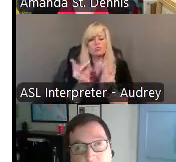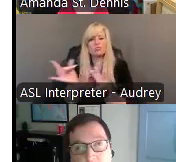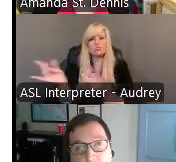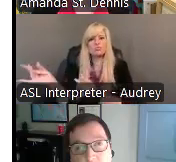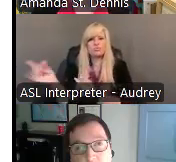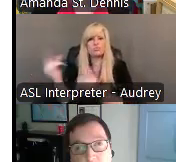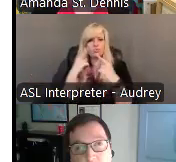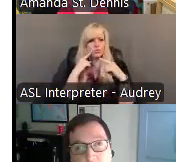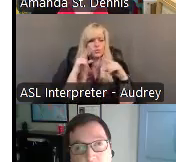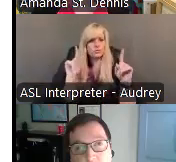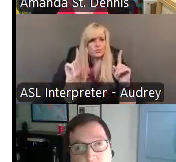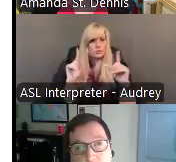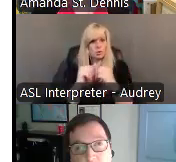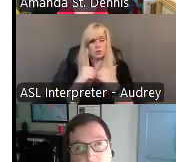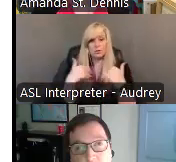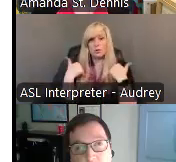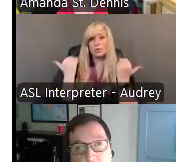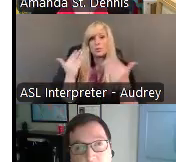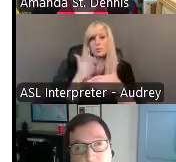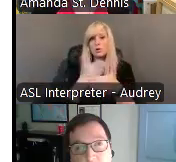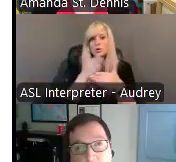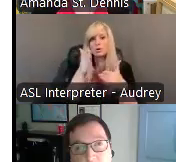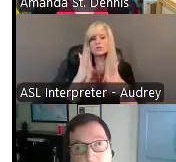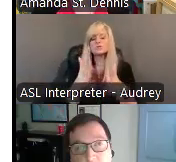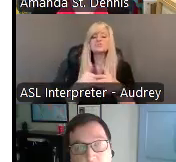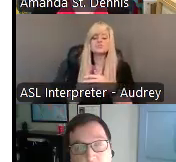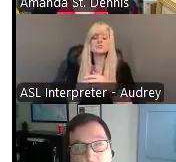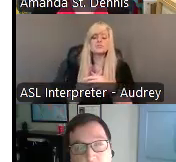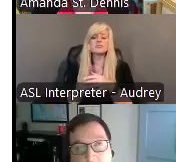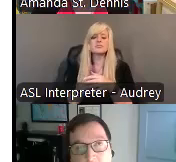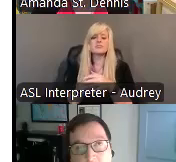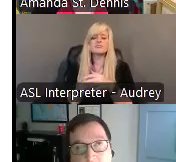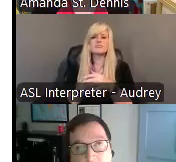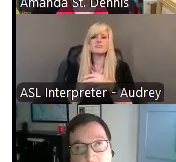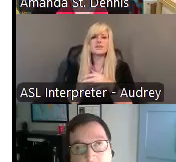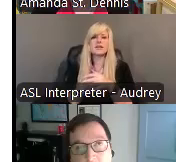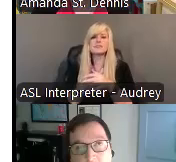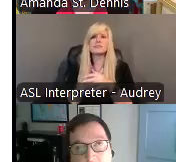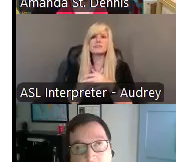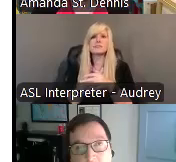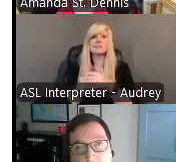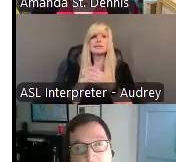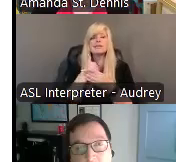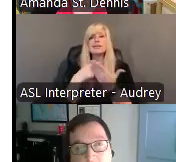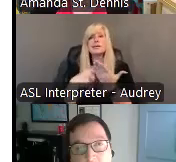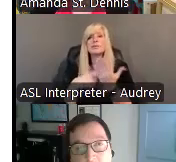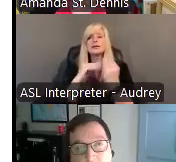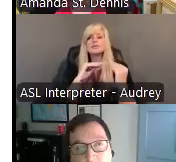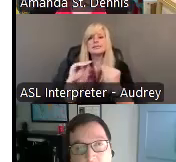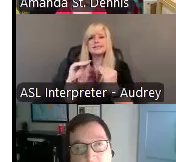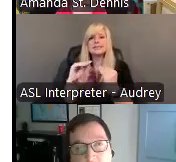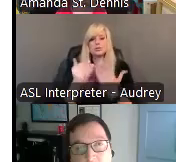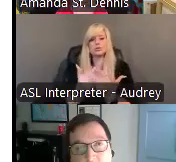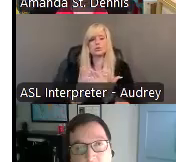youth partners in ways that maybe we don’t necessarily think about right away. And that